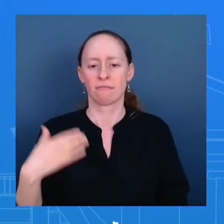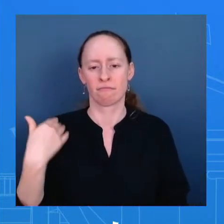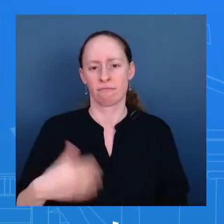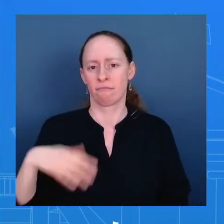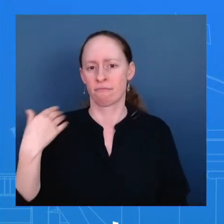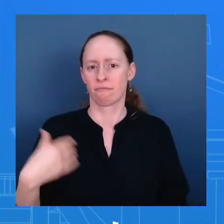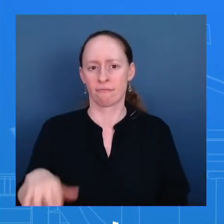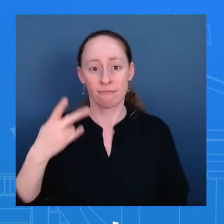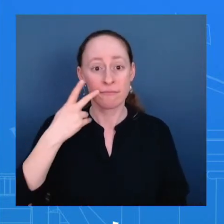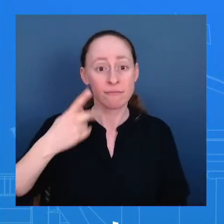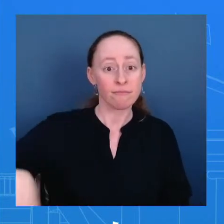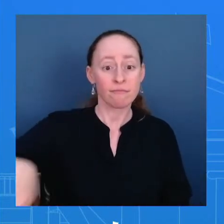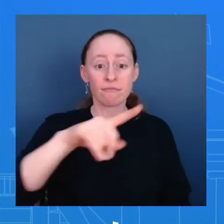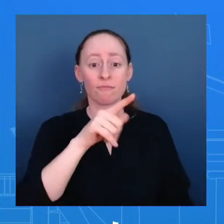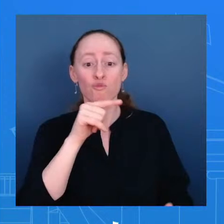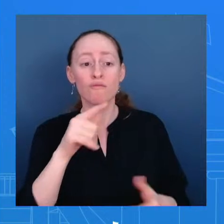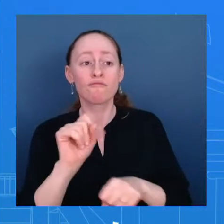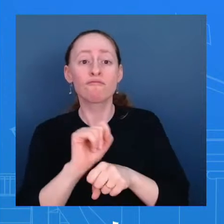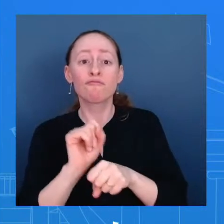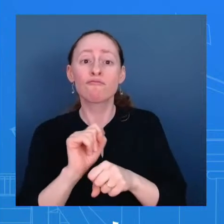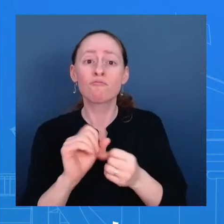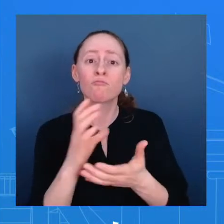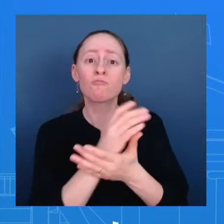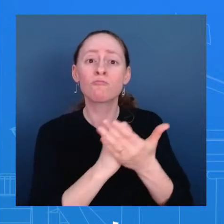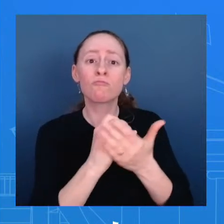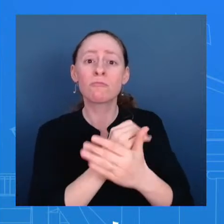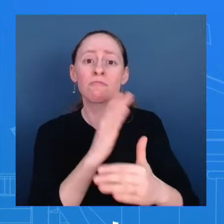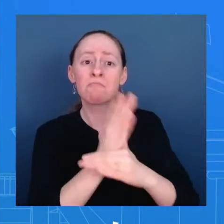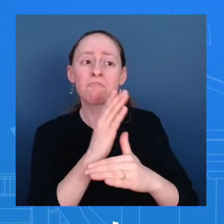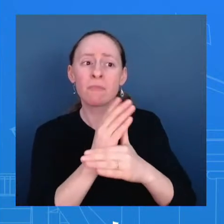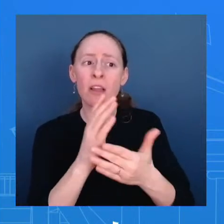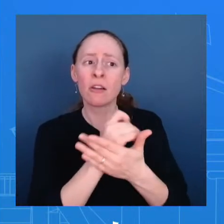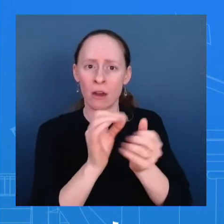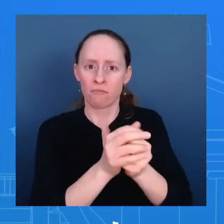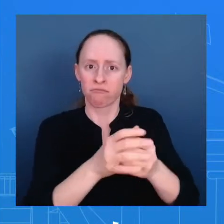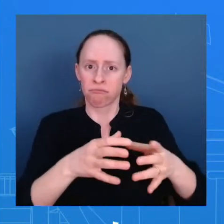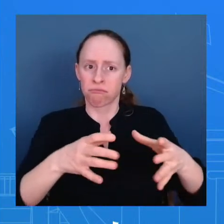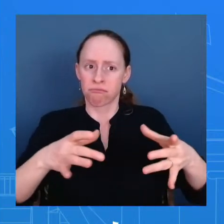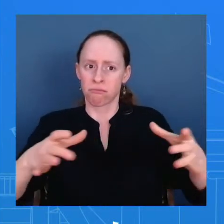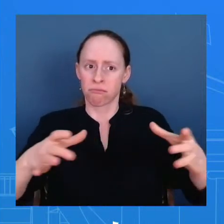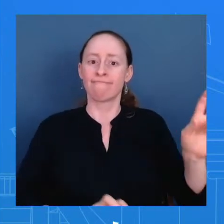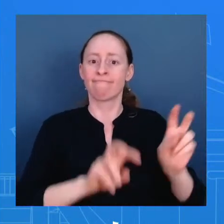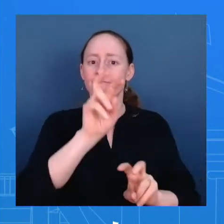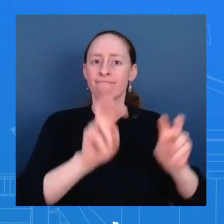This is entirely consistent with the work that the President has been doing in day one -- a whole-of-government approach,